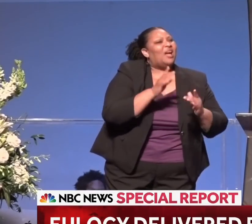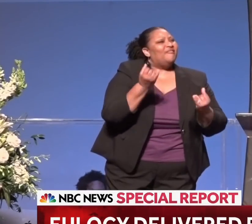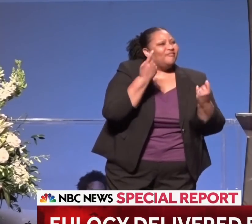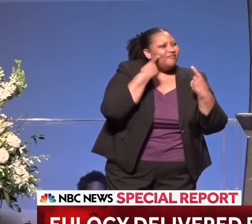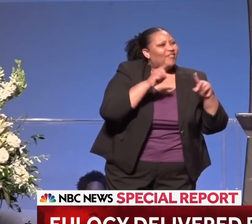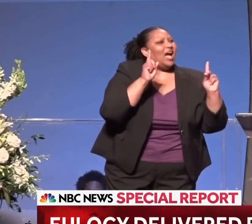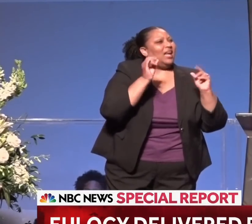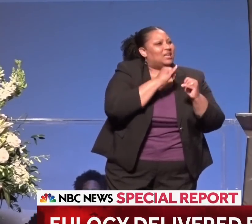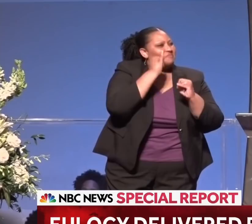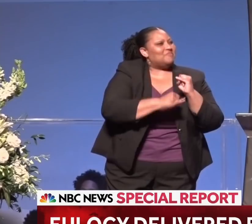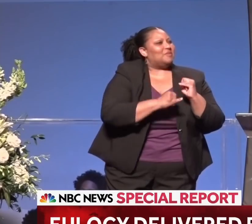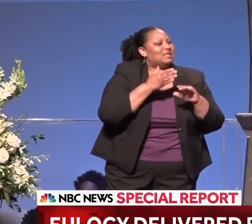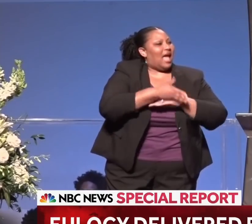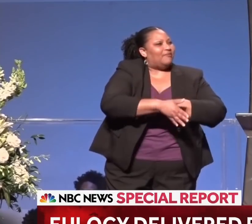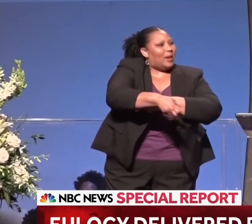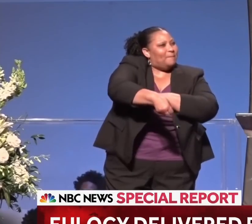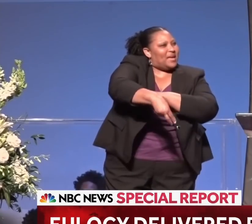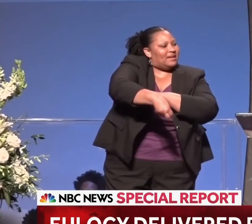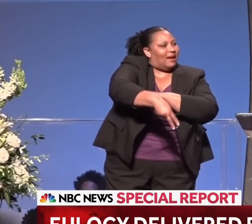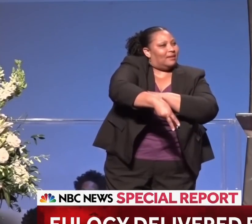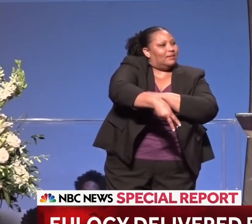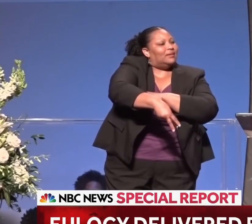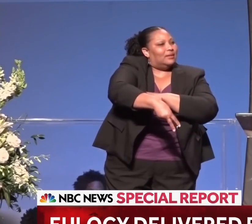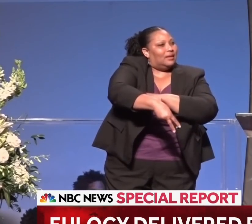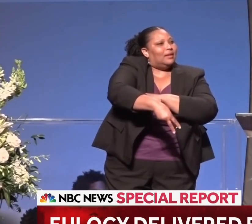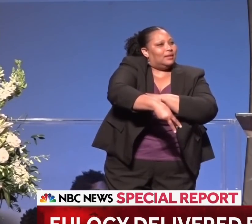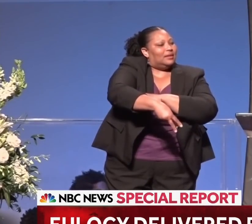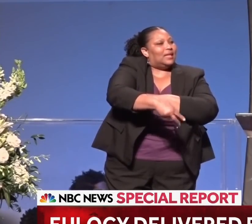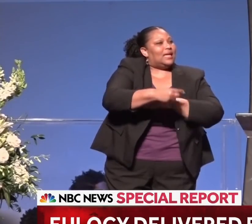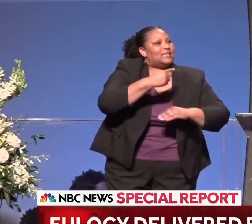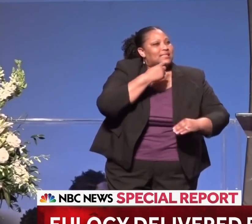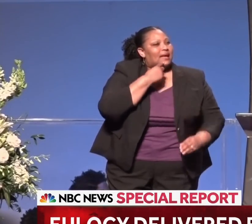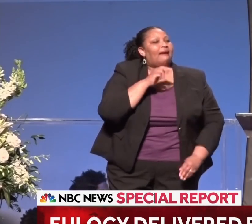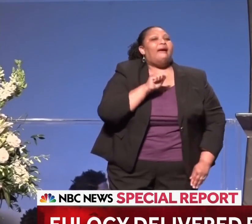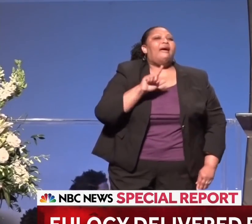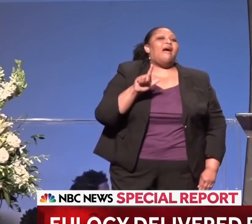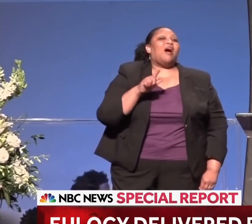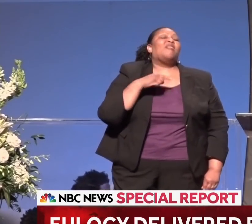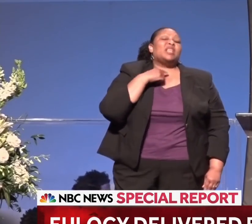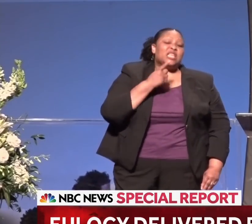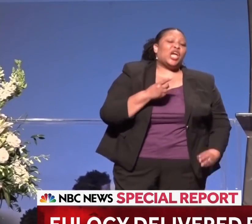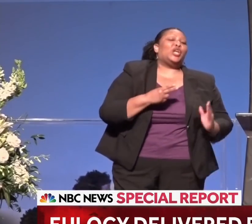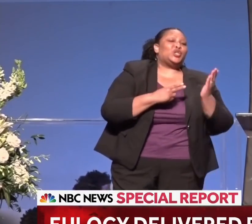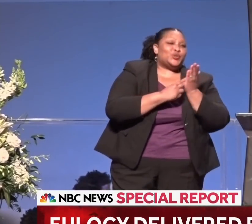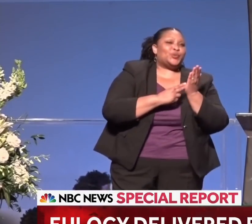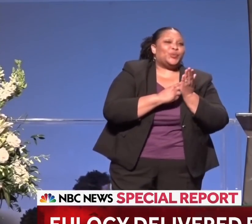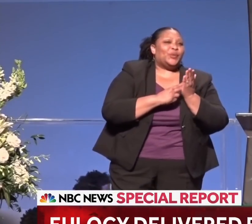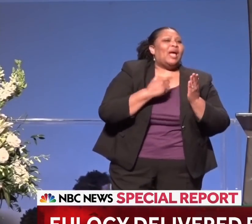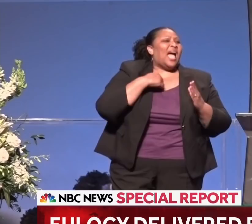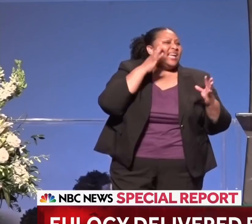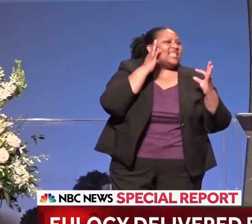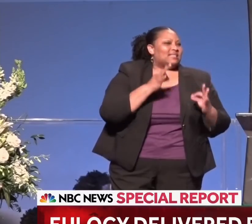GOT TO GET SOME REST. BUT I COULDN’T PUT IT DOWN. HE SAID, I KEPT READING. FINALLY IT WAS AFTER MIDNIGHT